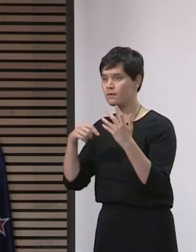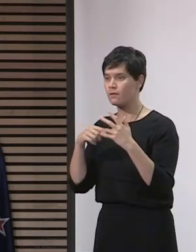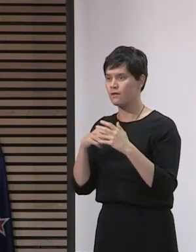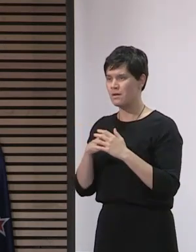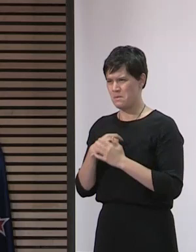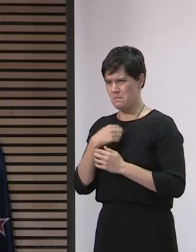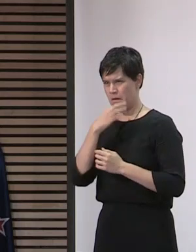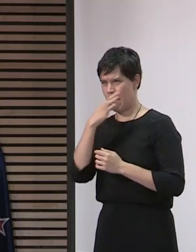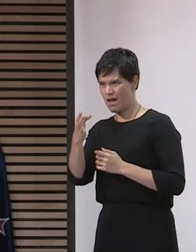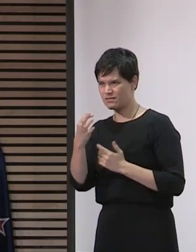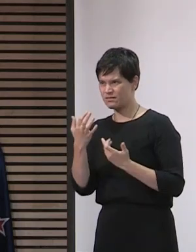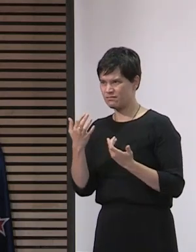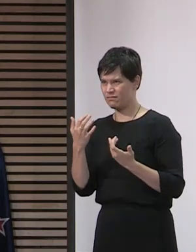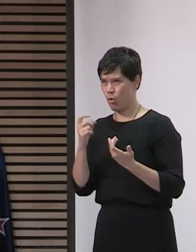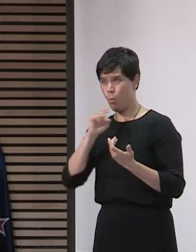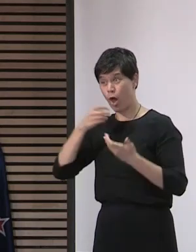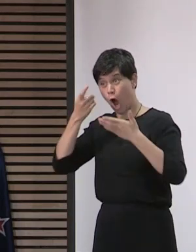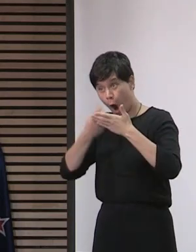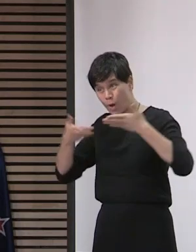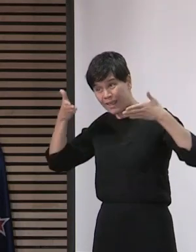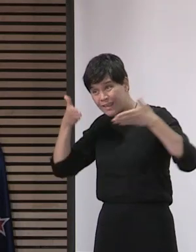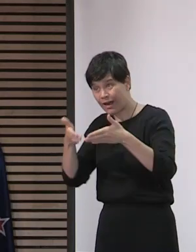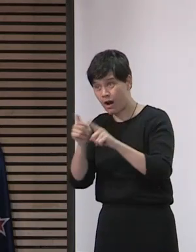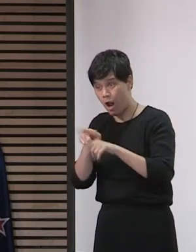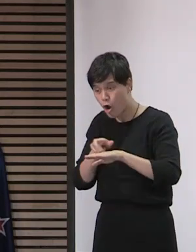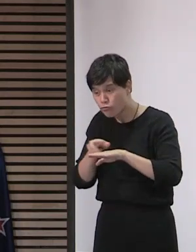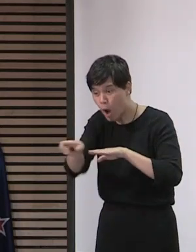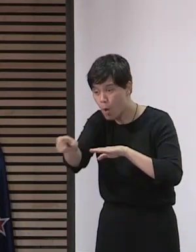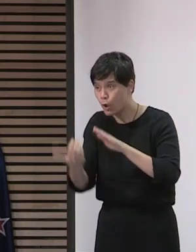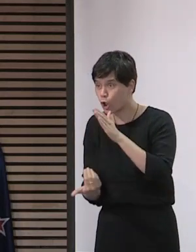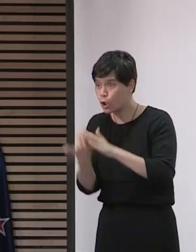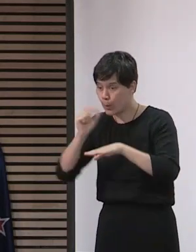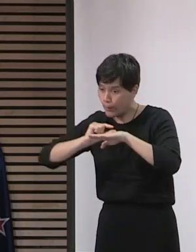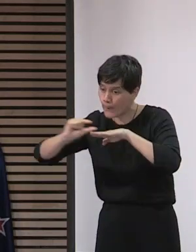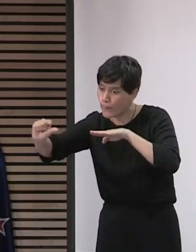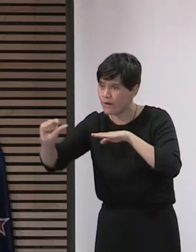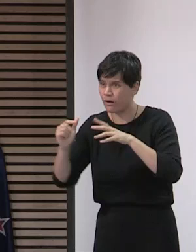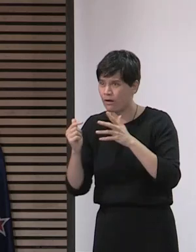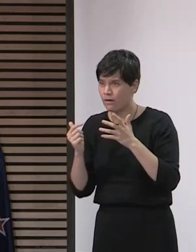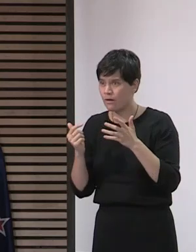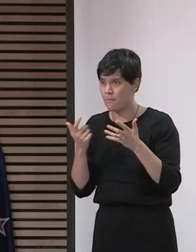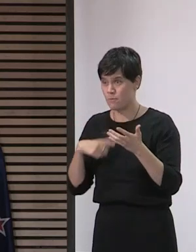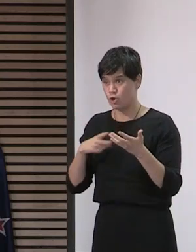kind of assurances can you give that it's not just going